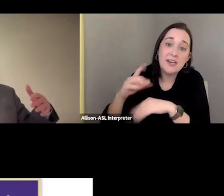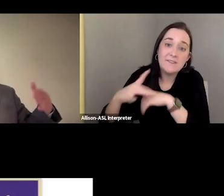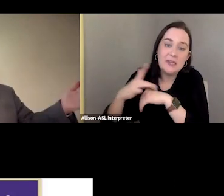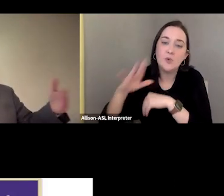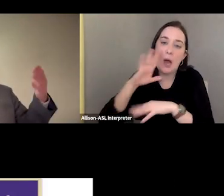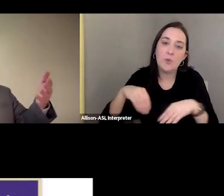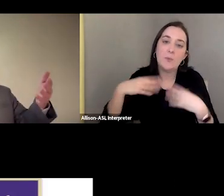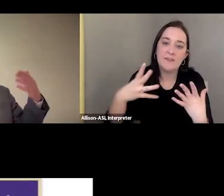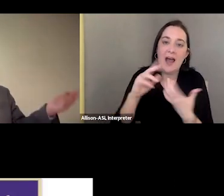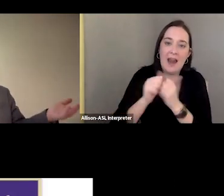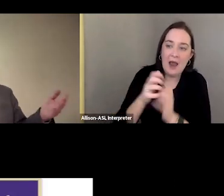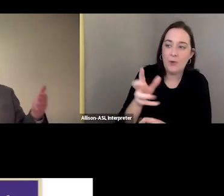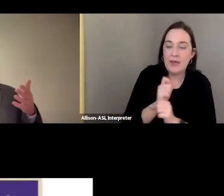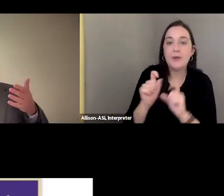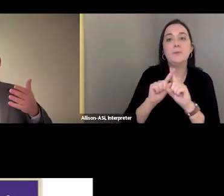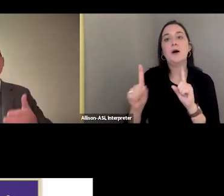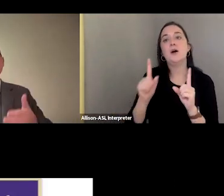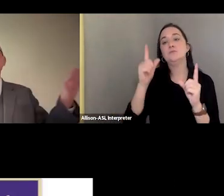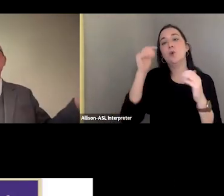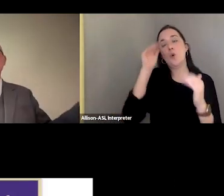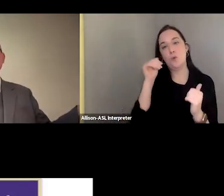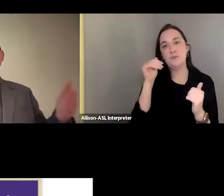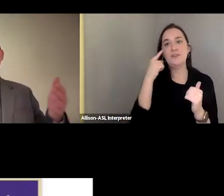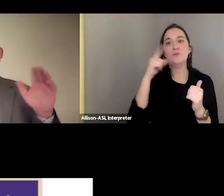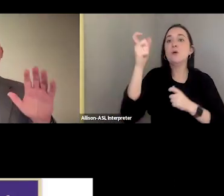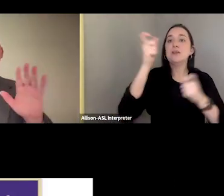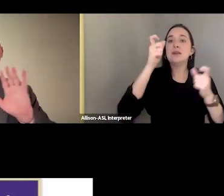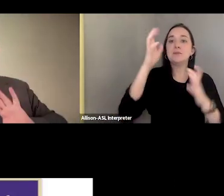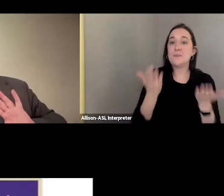But I would hope that as administrators, you would think about increasing funding or flexing